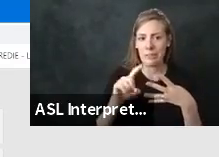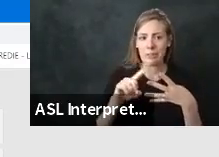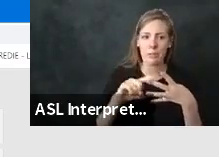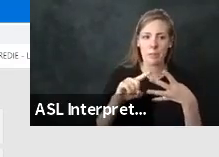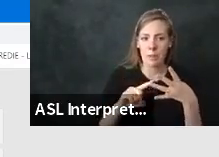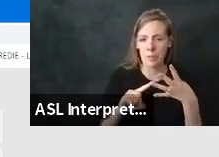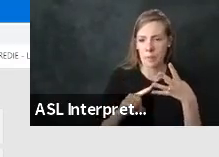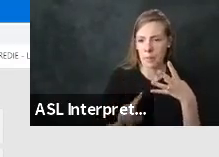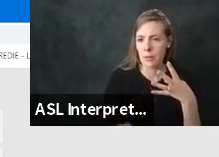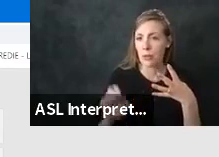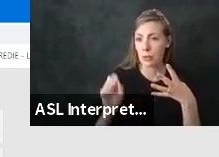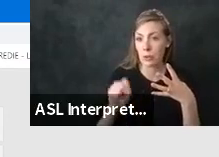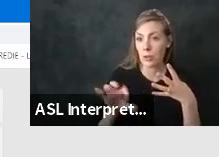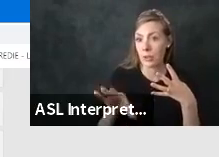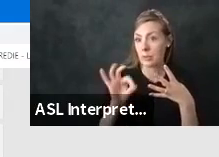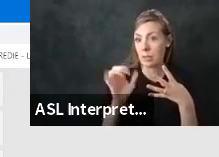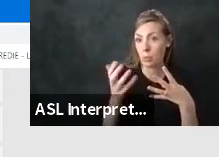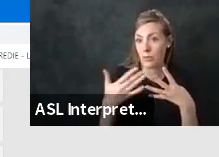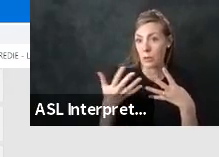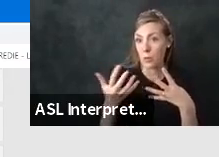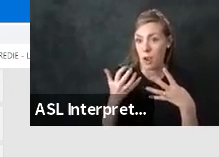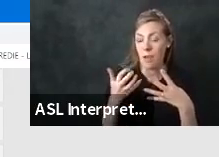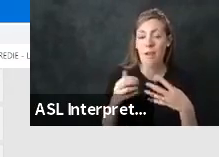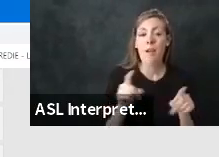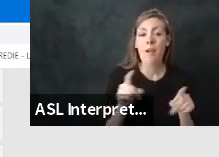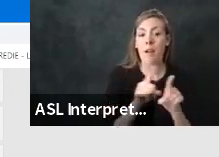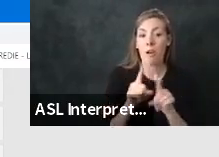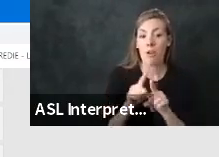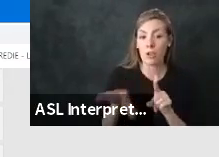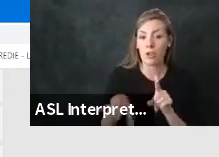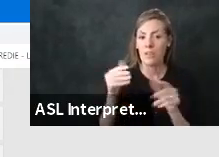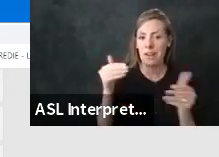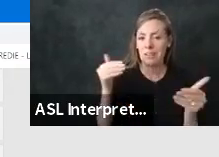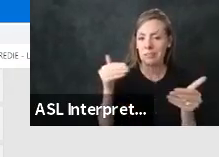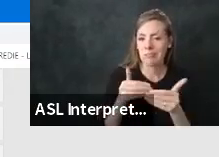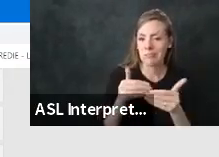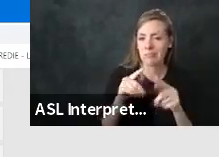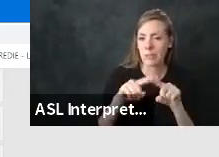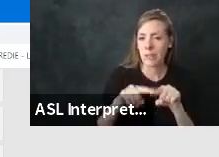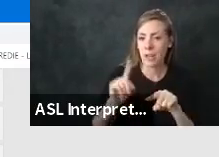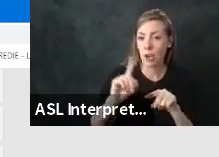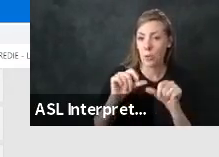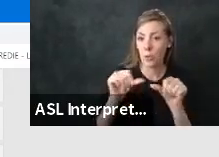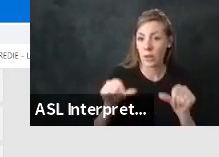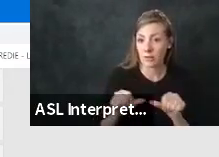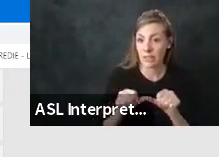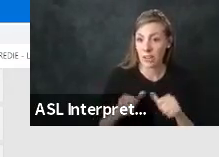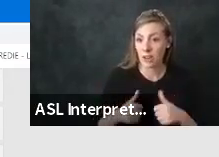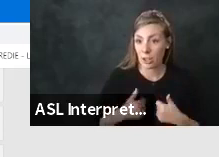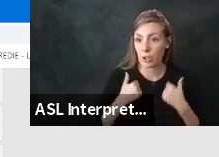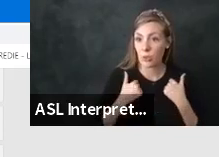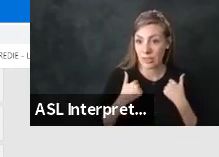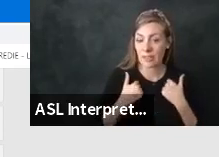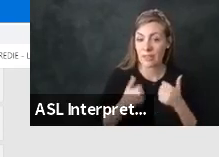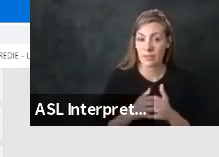In addition, you can find a testing location near you based on location within the county, and each of these sections are